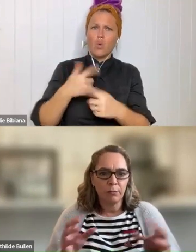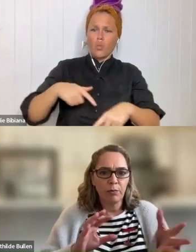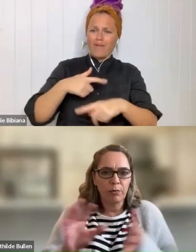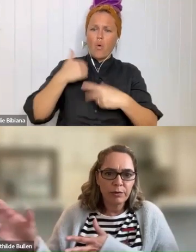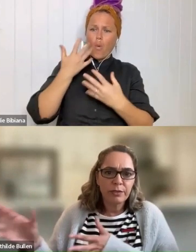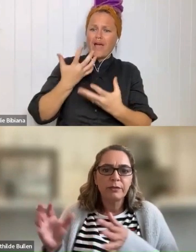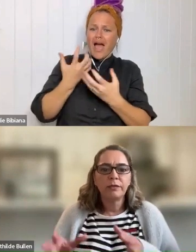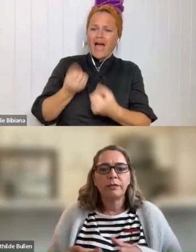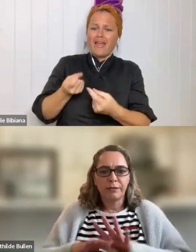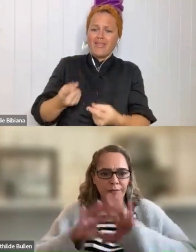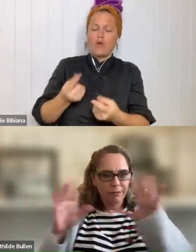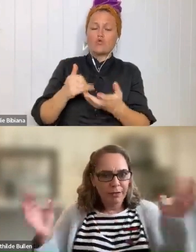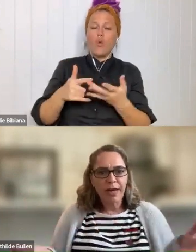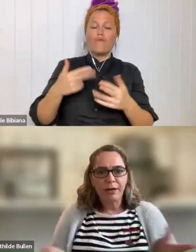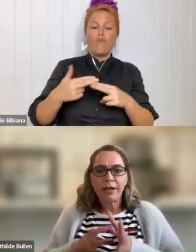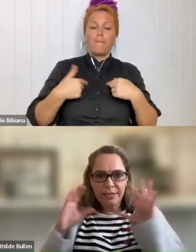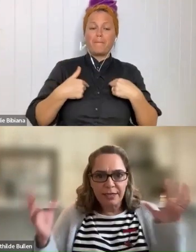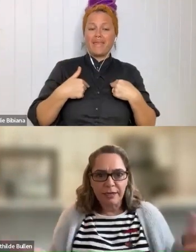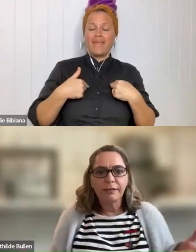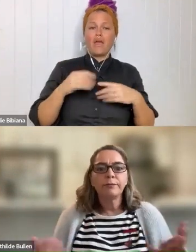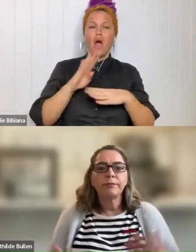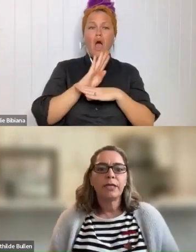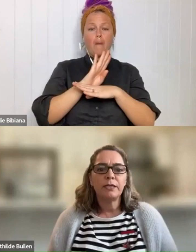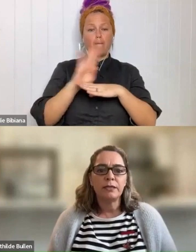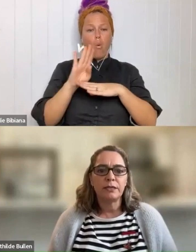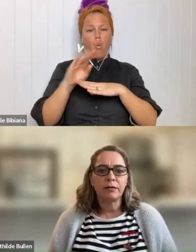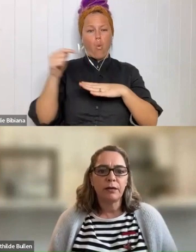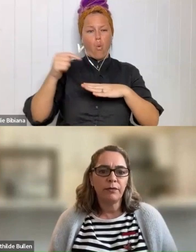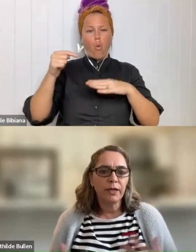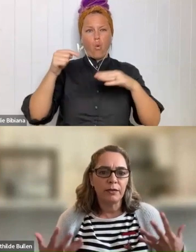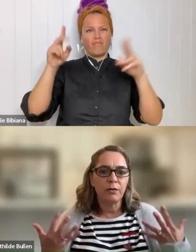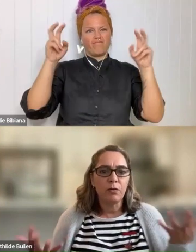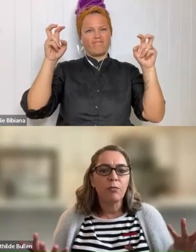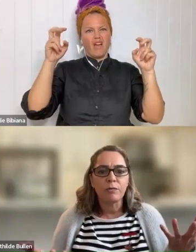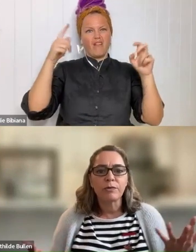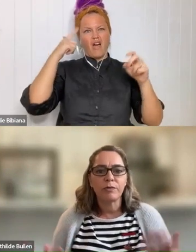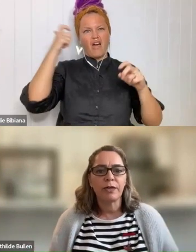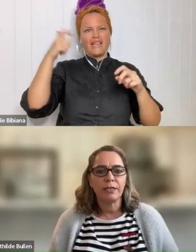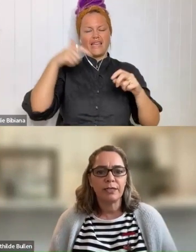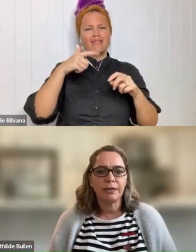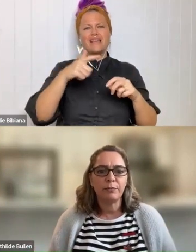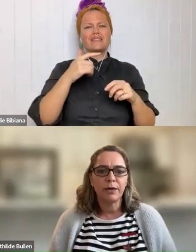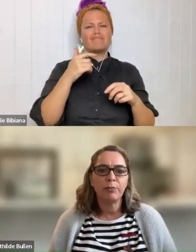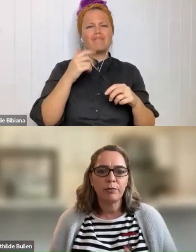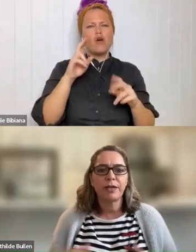aboard that idea is a fairly new I'm all sort of idea but a board